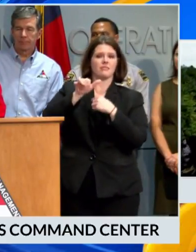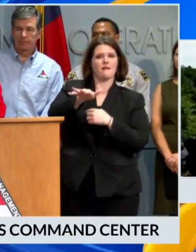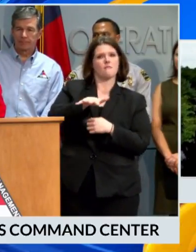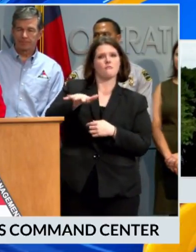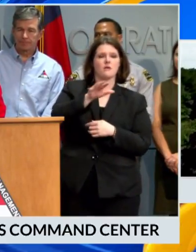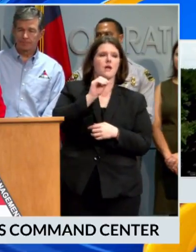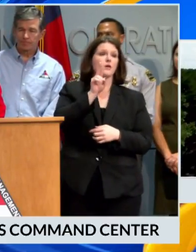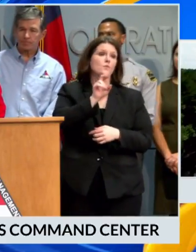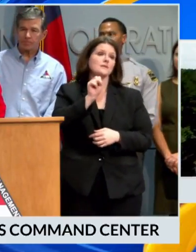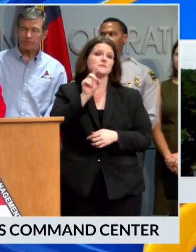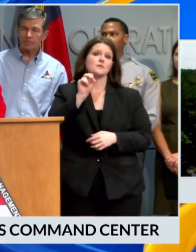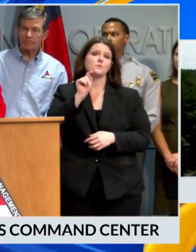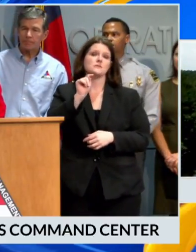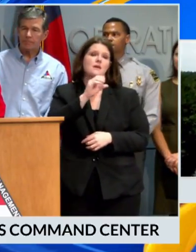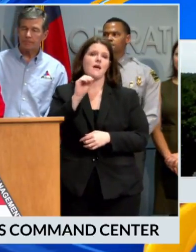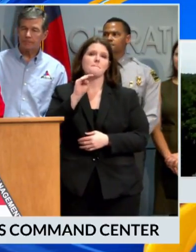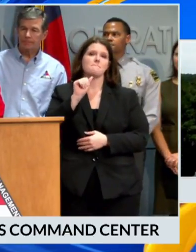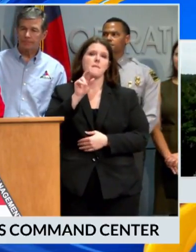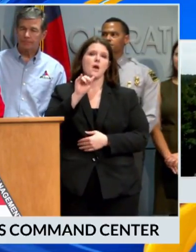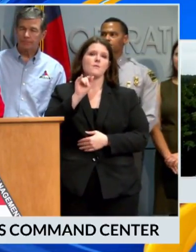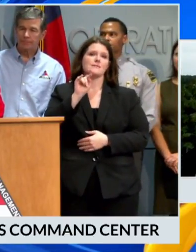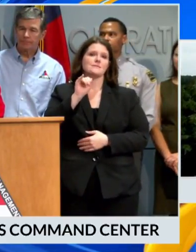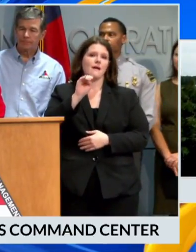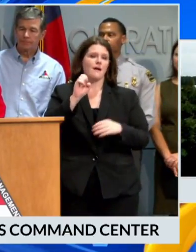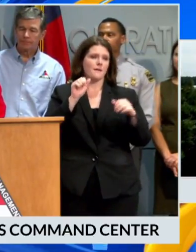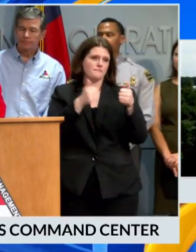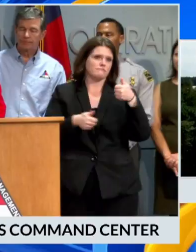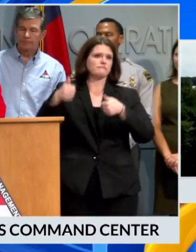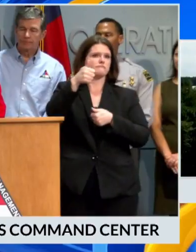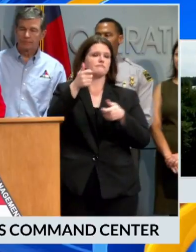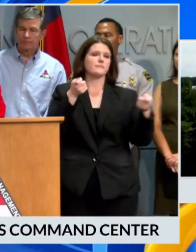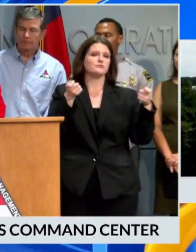US ARMY CORPS OF ENGINEERS IS HELPING IN OUR CHANNELS